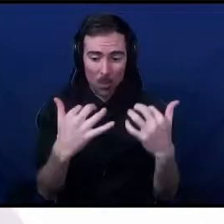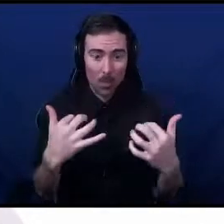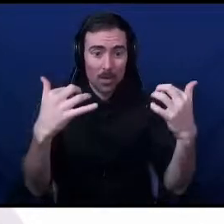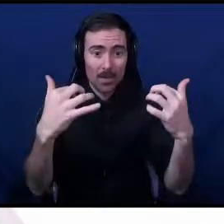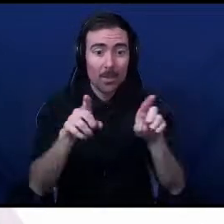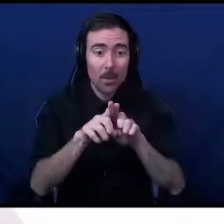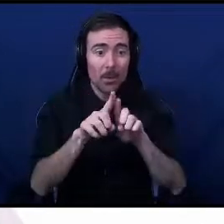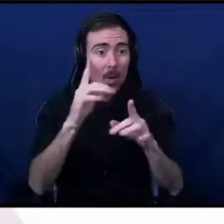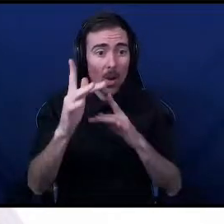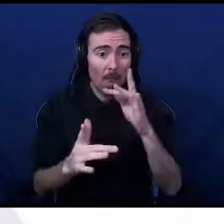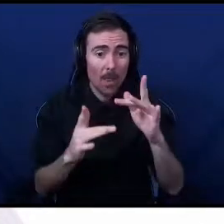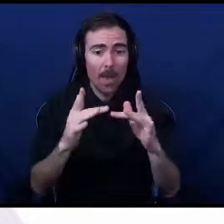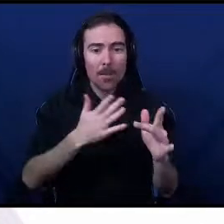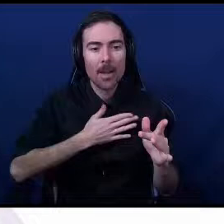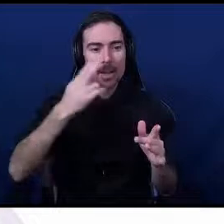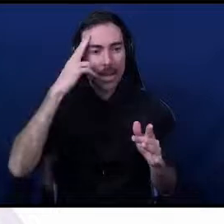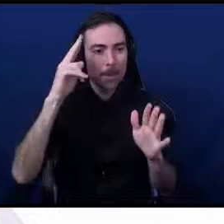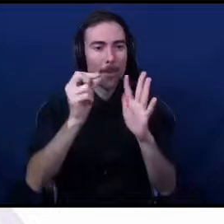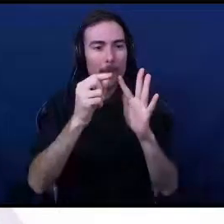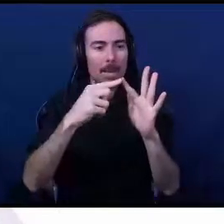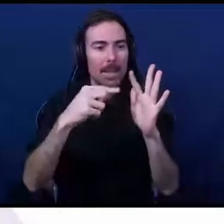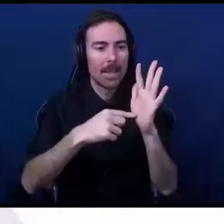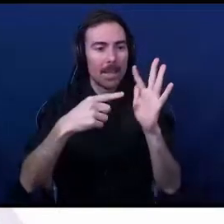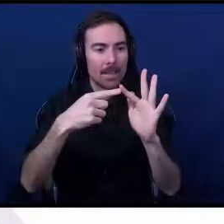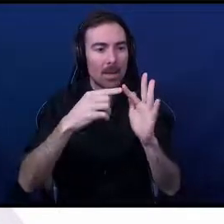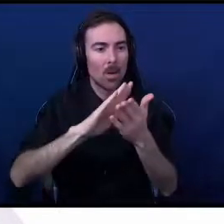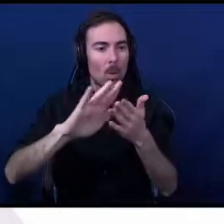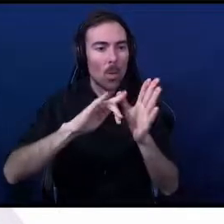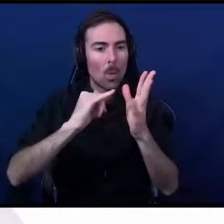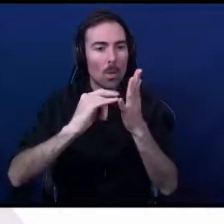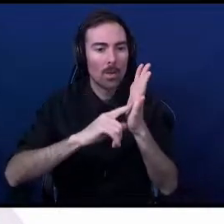Horsley. I'm one of the team at remarkable. We're a tech